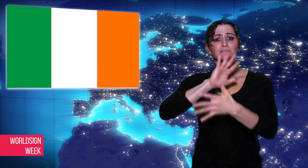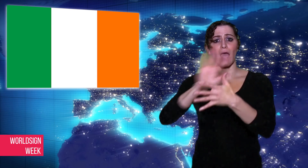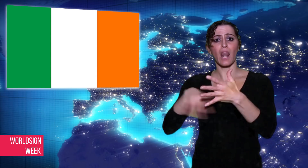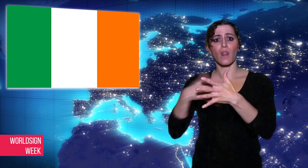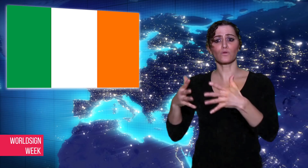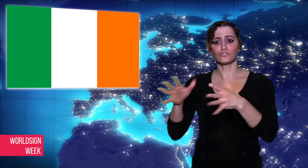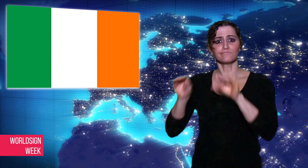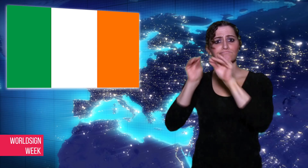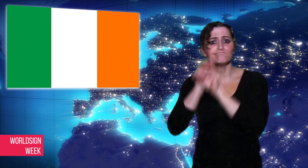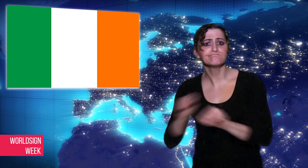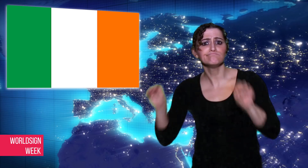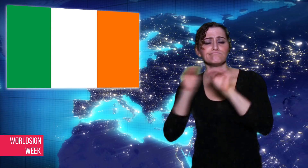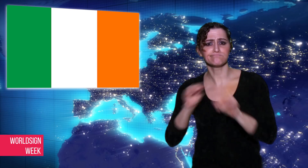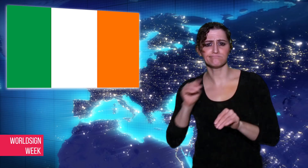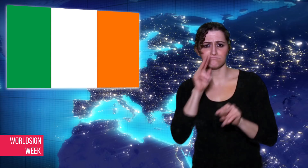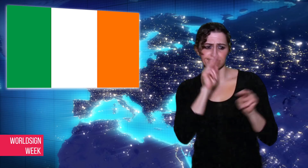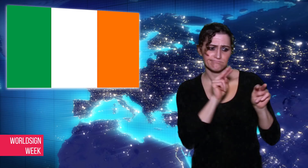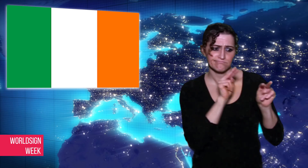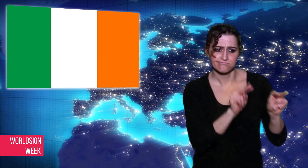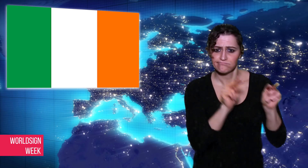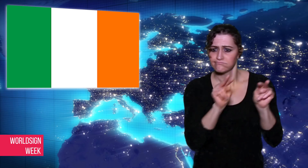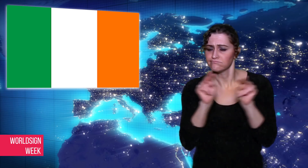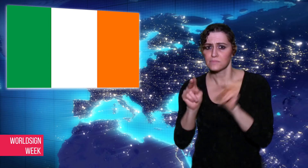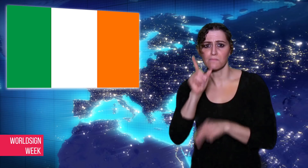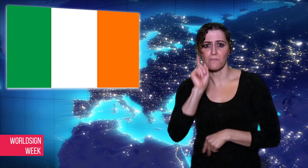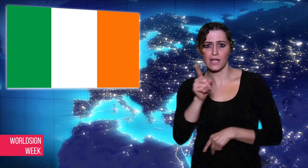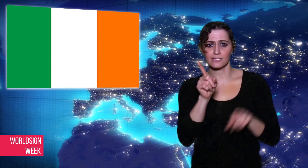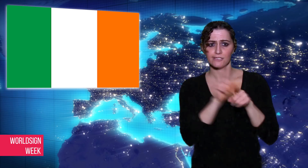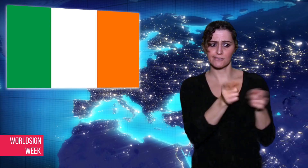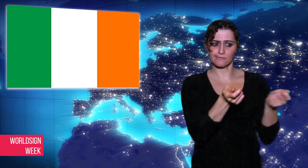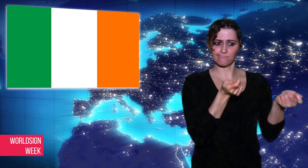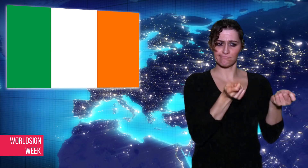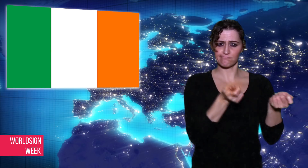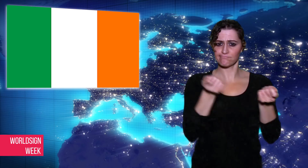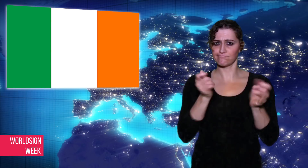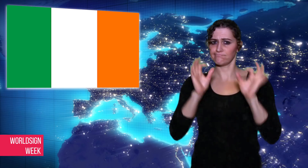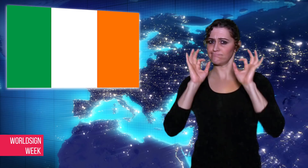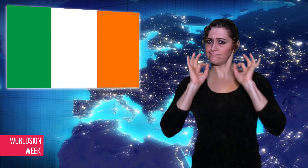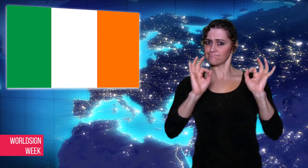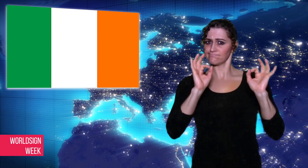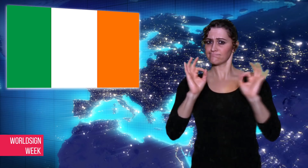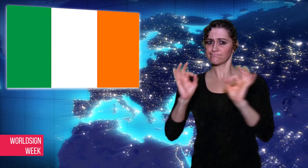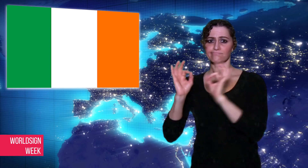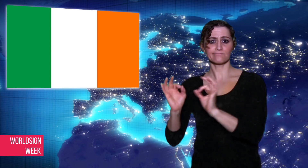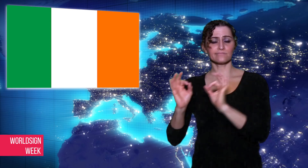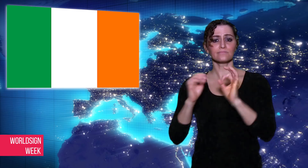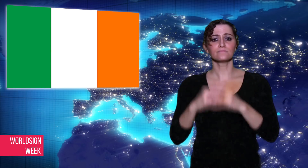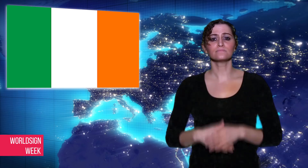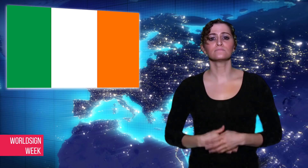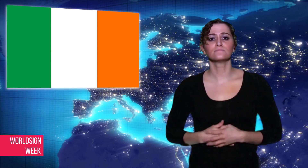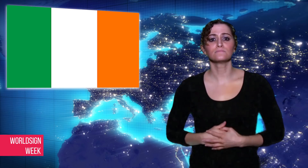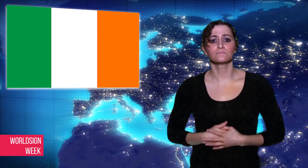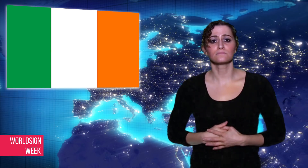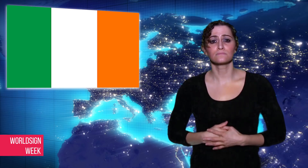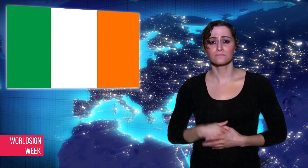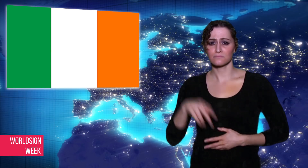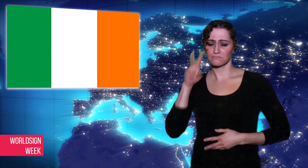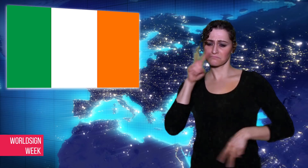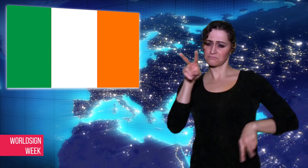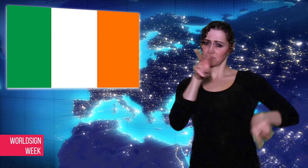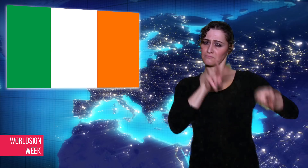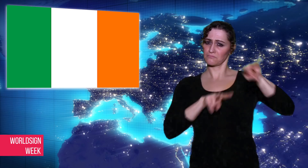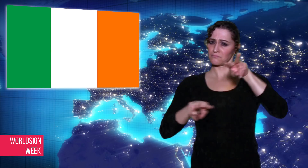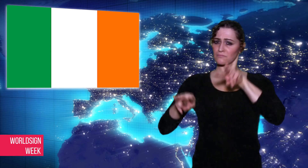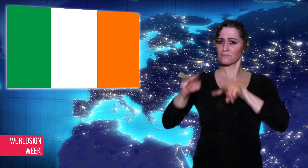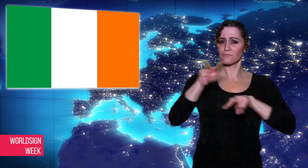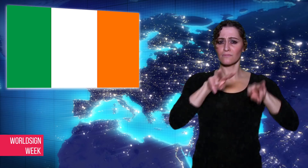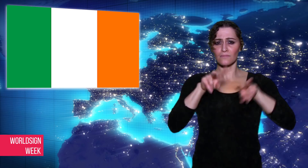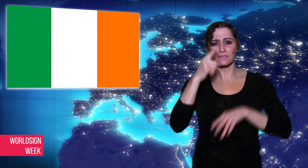first, or preferred, language.